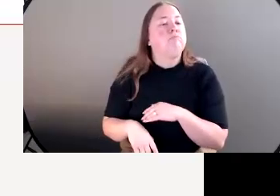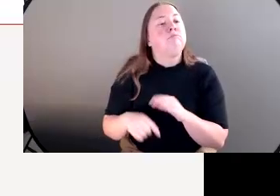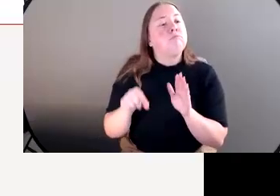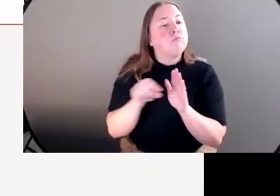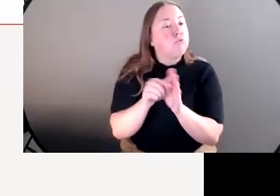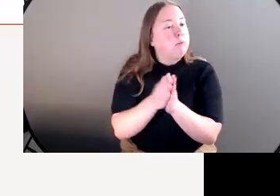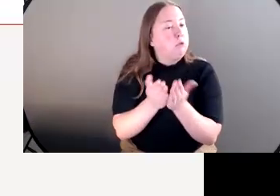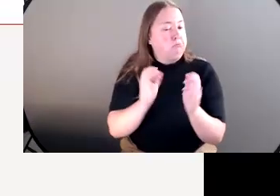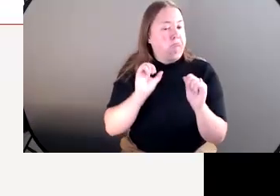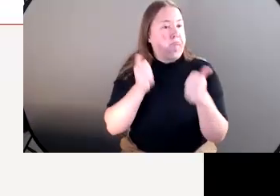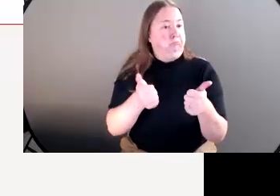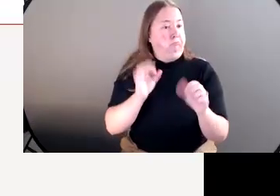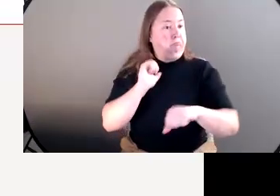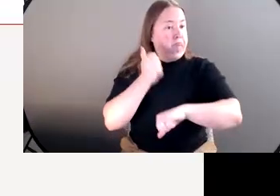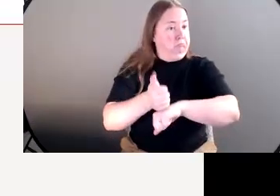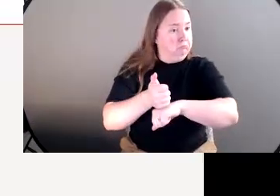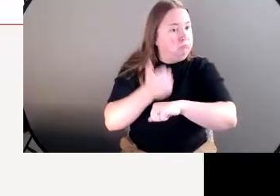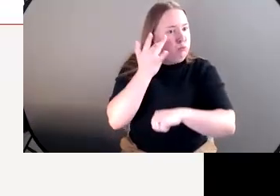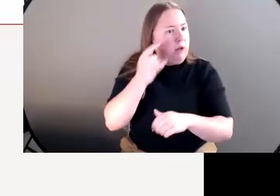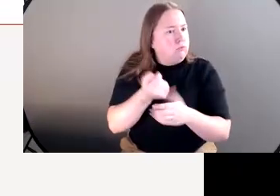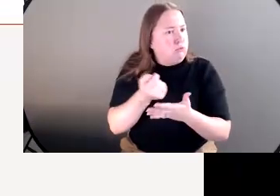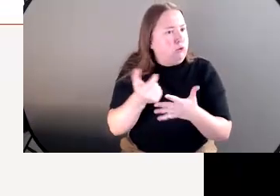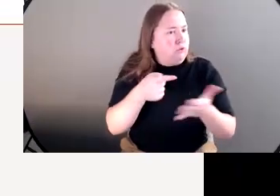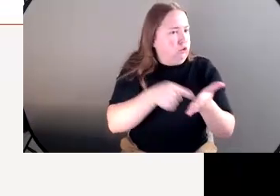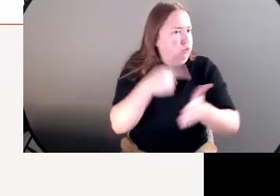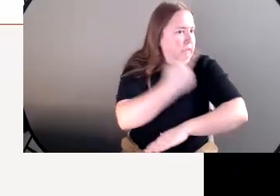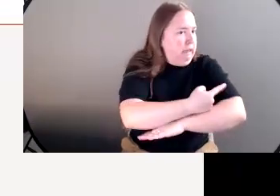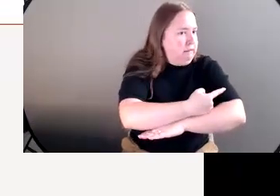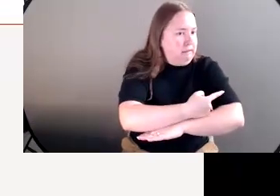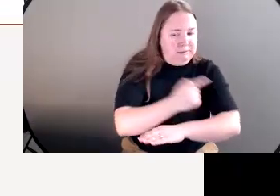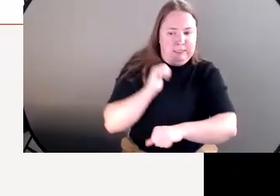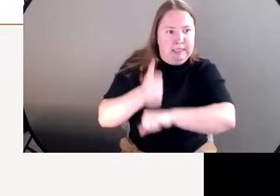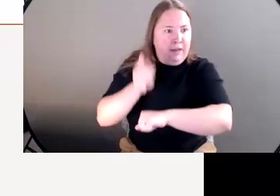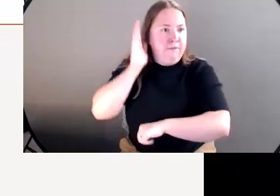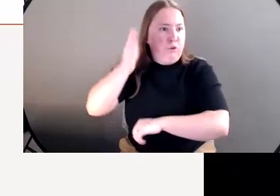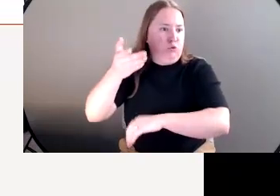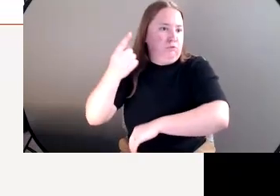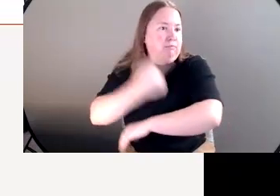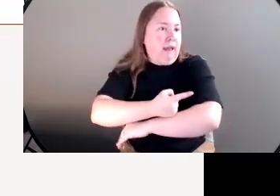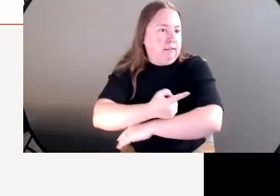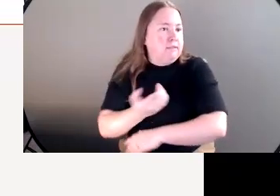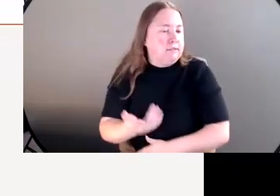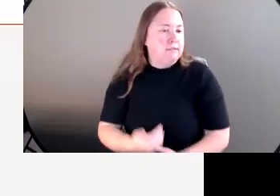because we've removed those dates, we've set future dates. And so